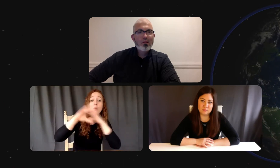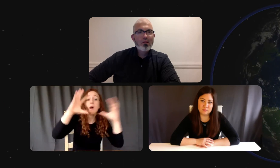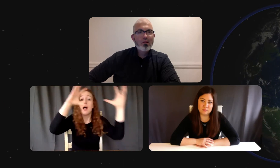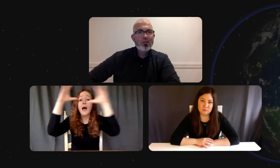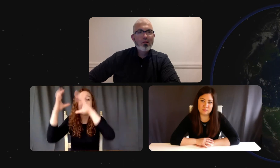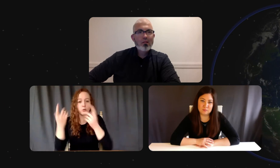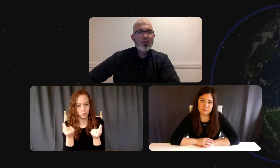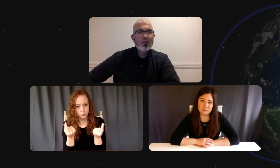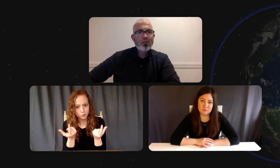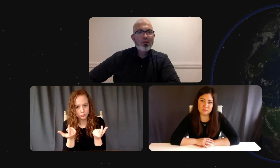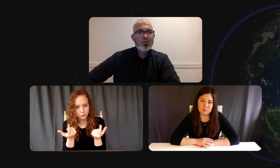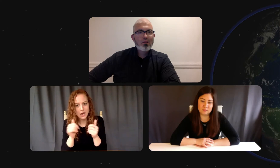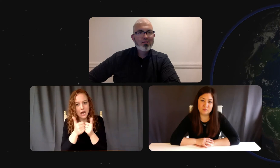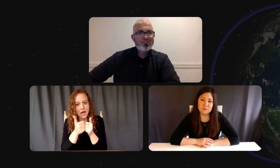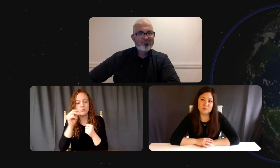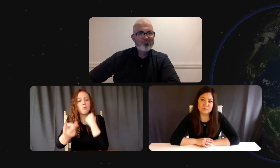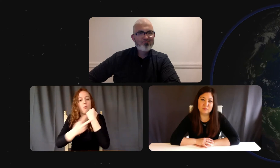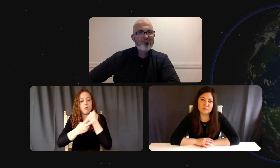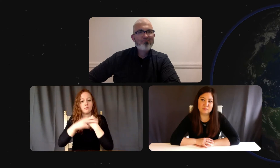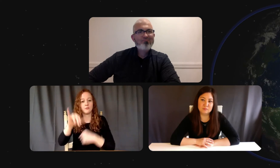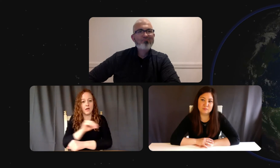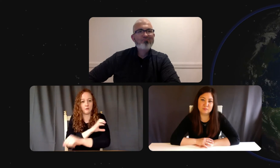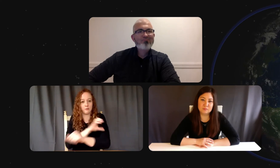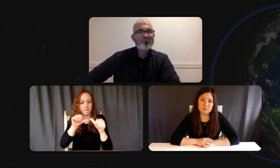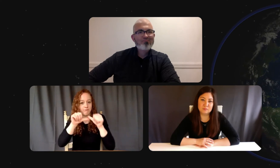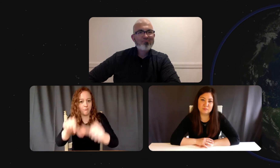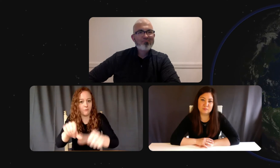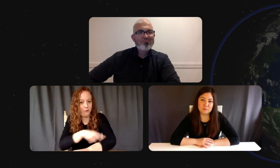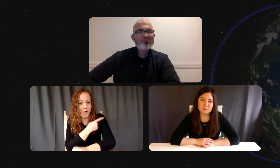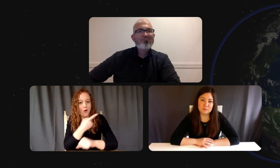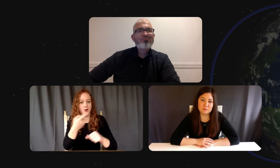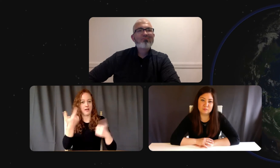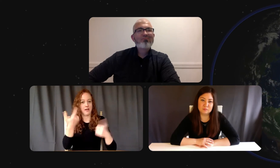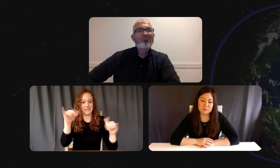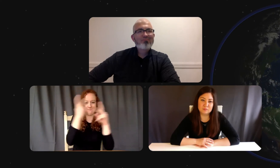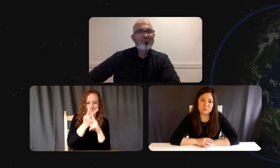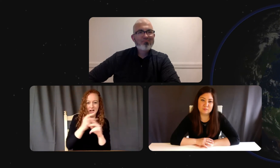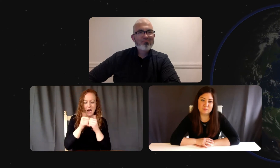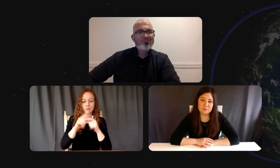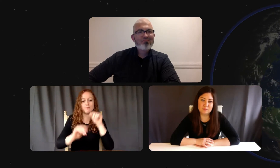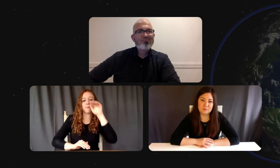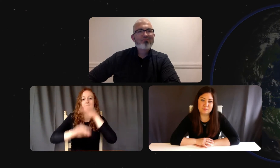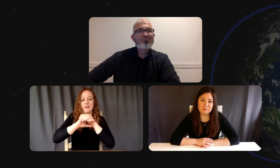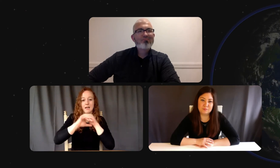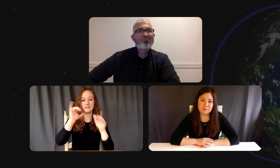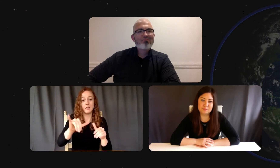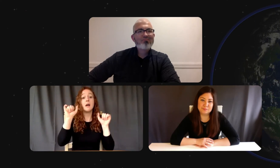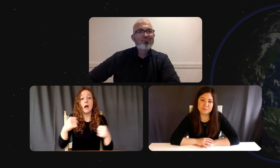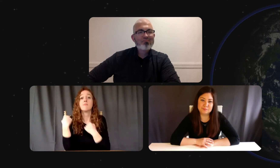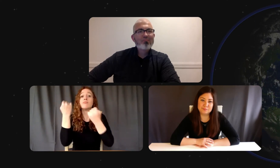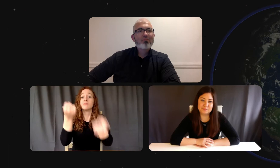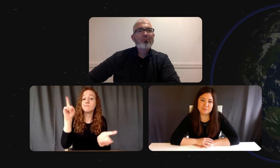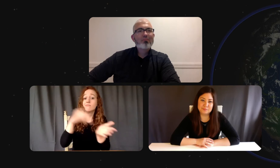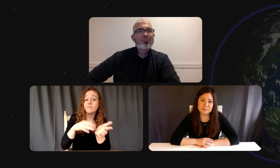But, what happens when it's not sunny, or on rainy days?